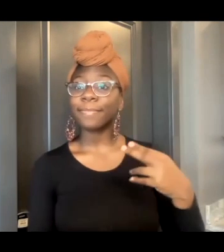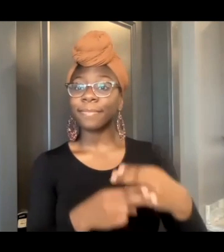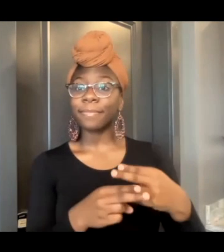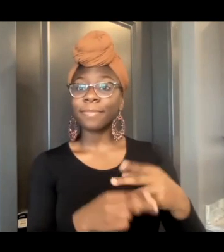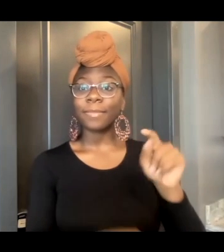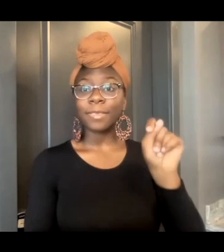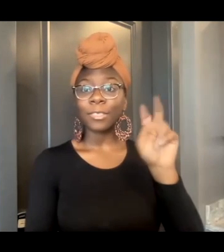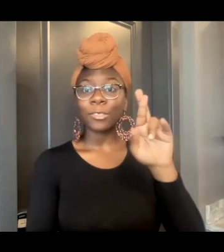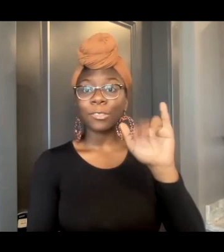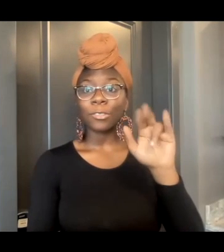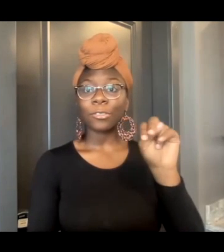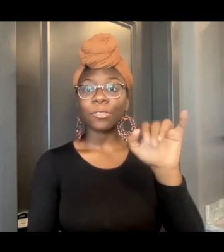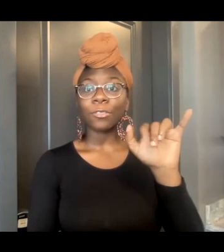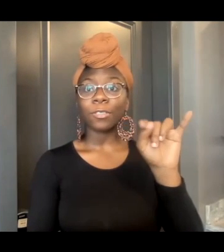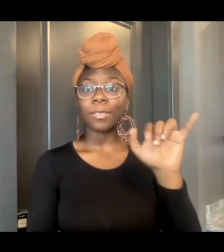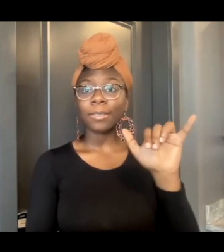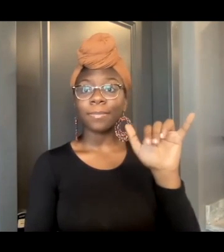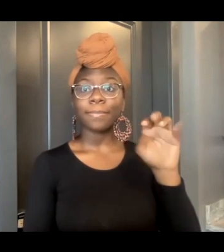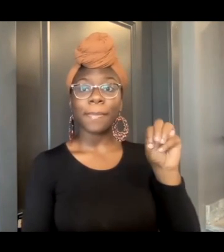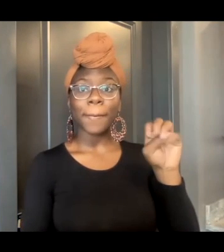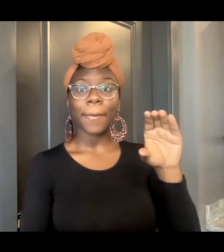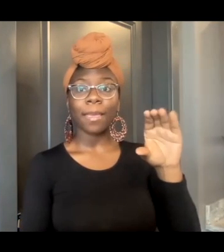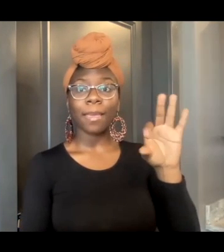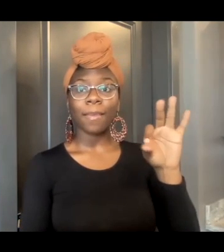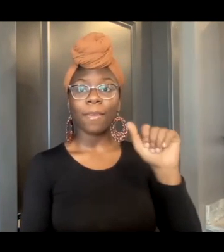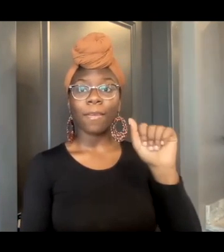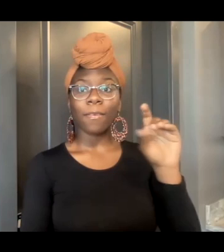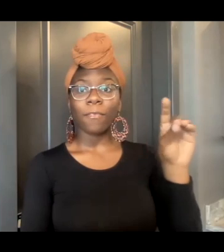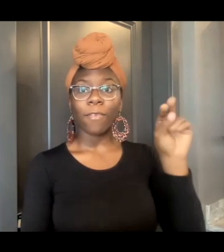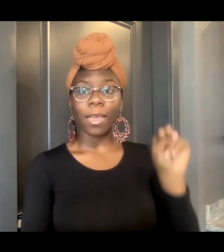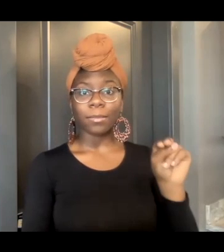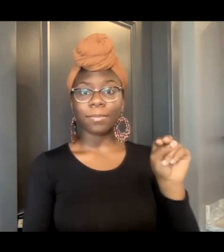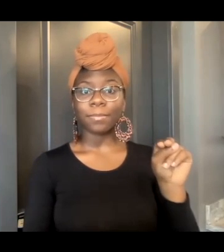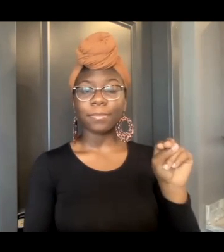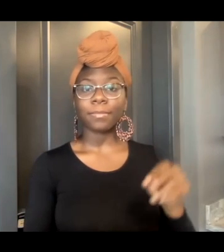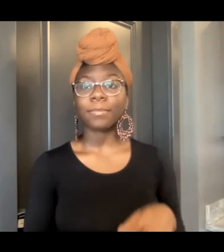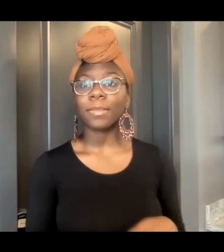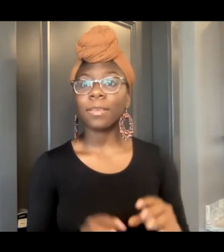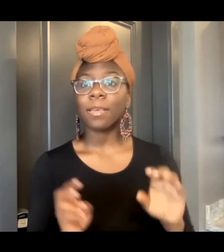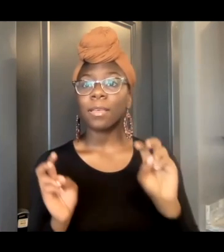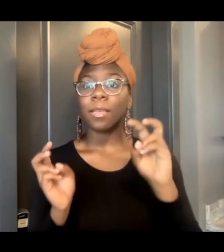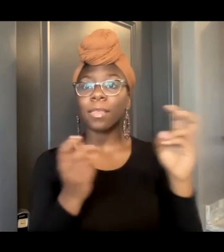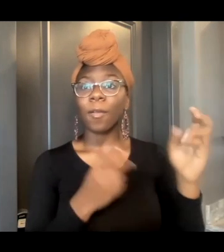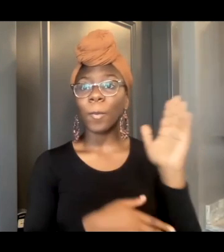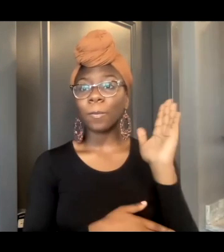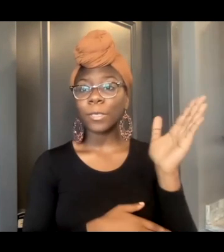Hello, my name is Trinity McFadden. The title of my research presentation is “Elucidating